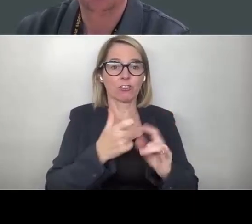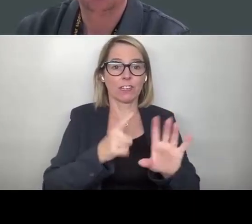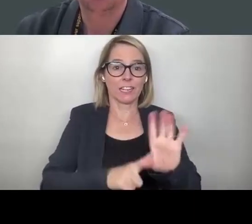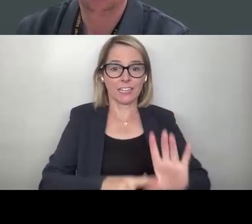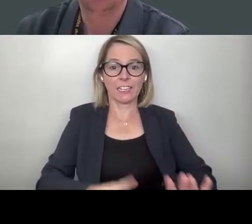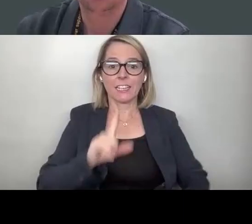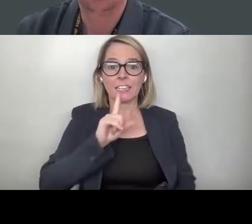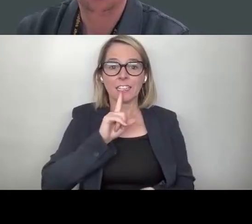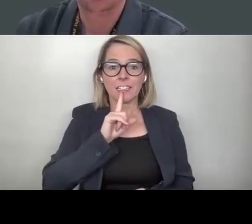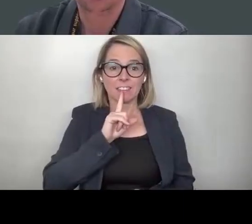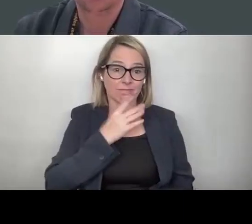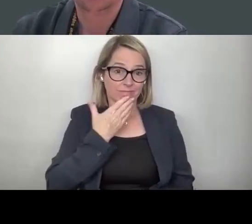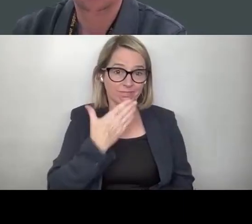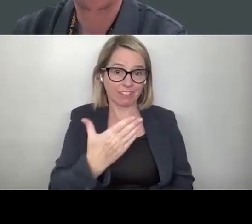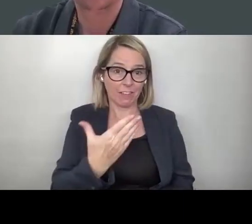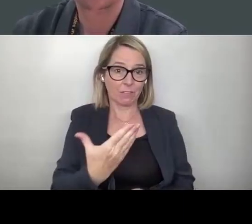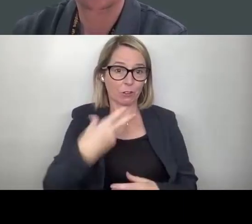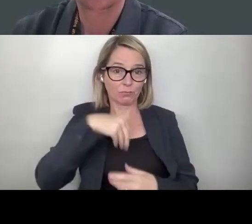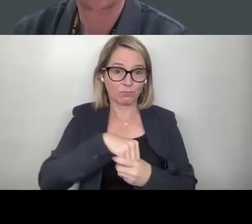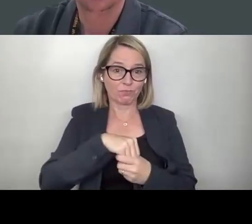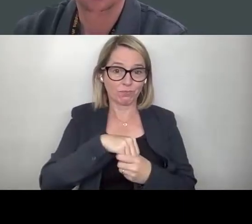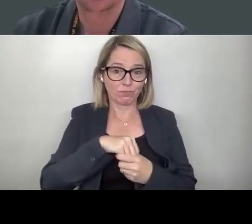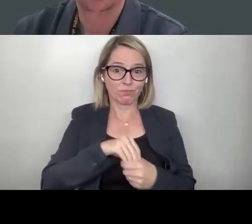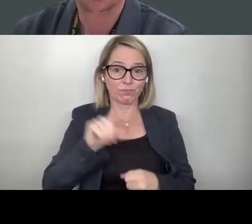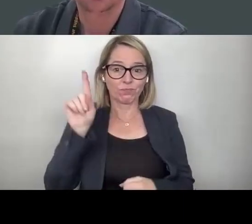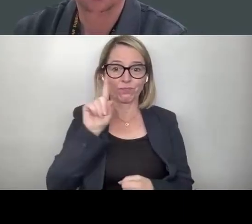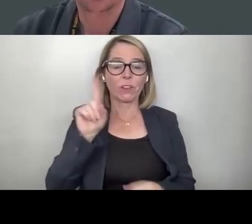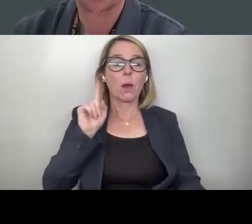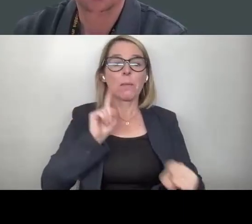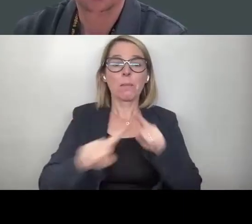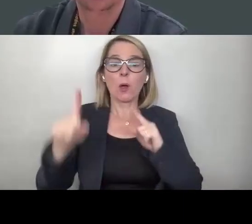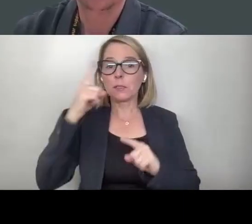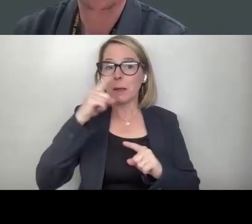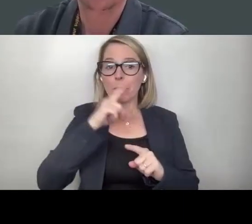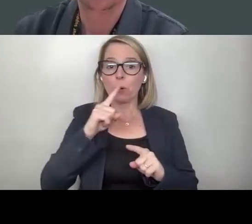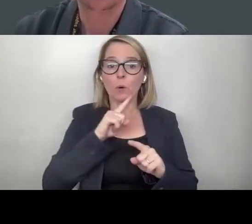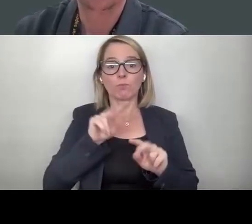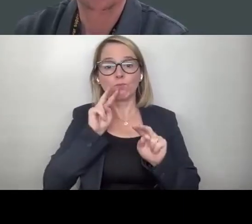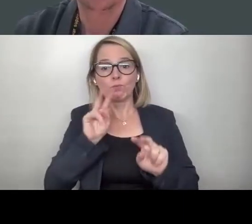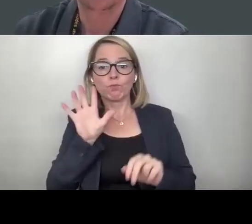for joining us today. Most of the people that will be listening to this webinar will be from General